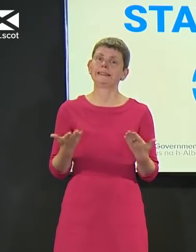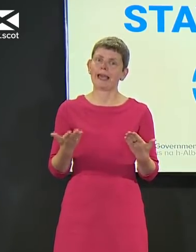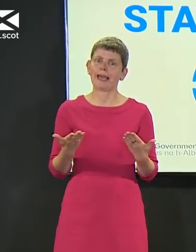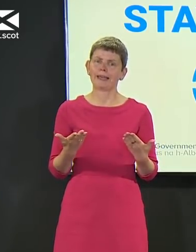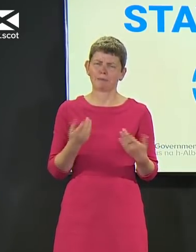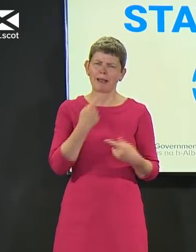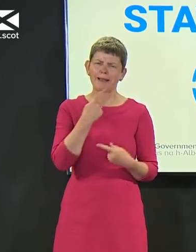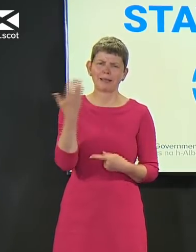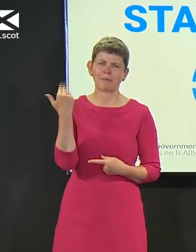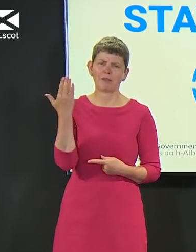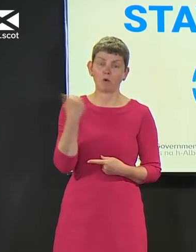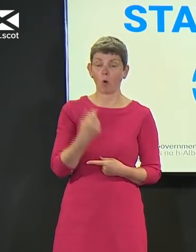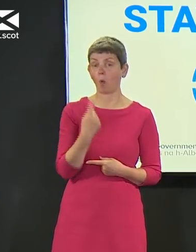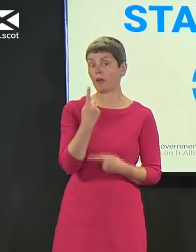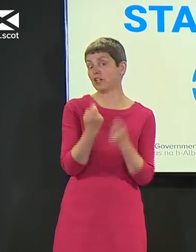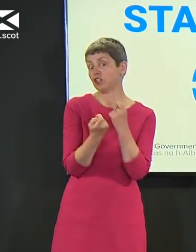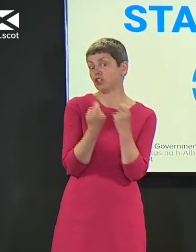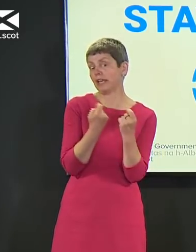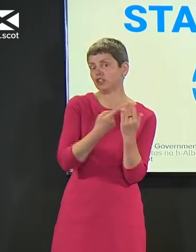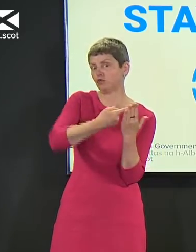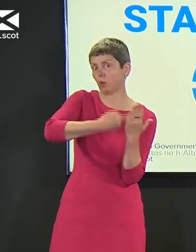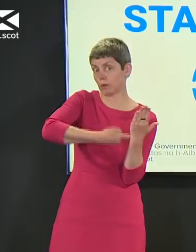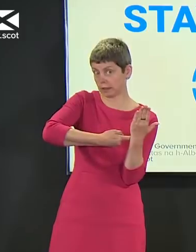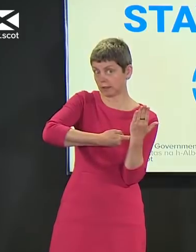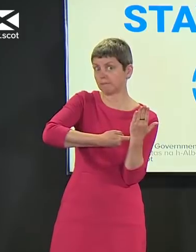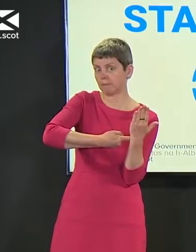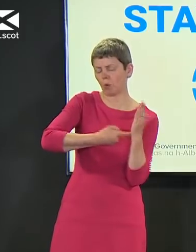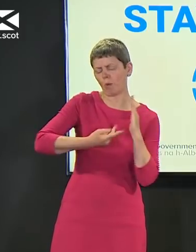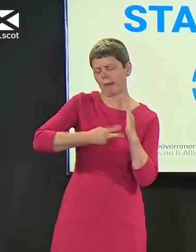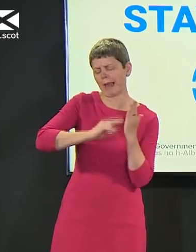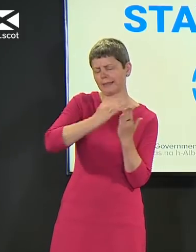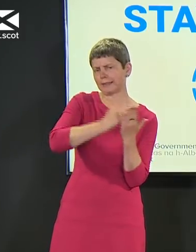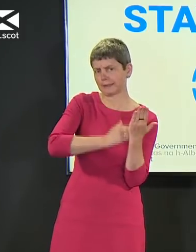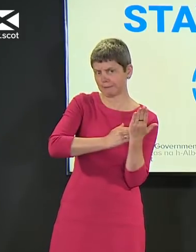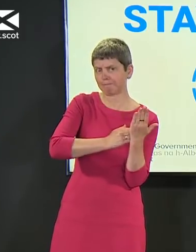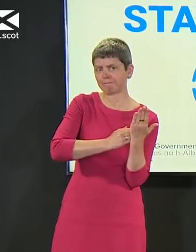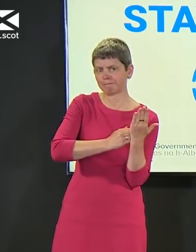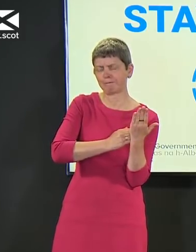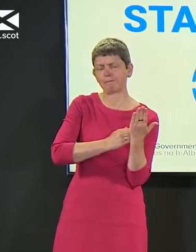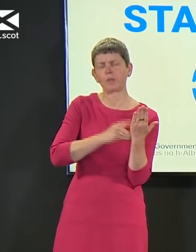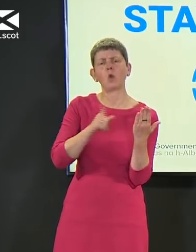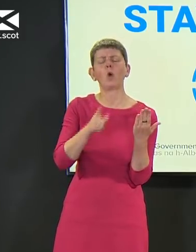earlier on a change to our existing plans now we've always said we will keep plans under review